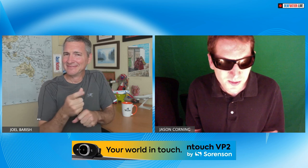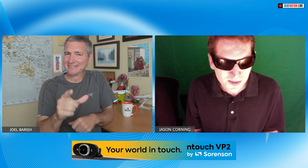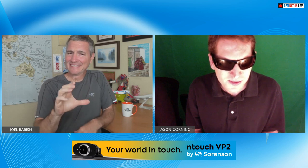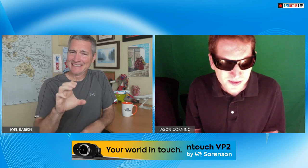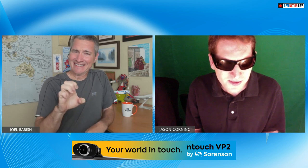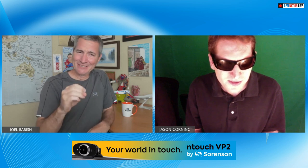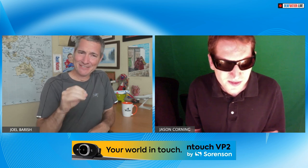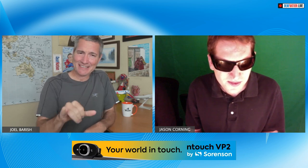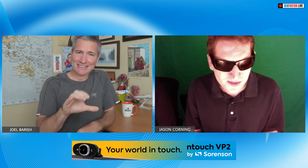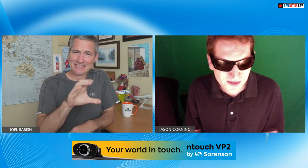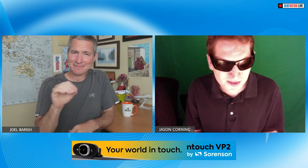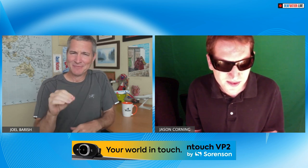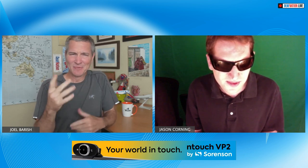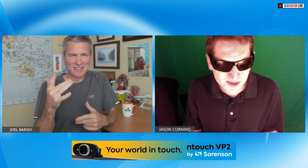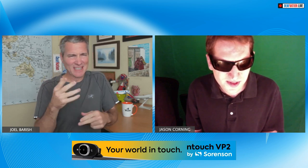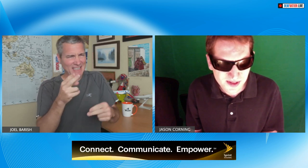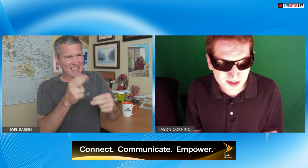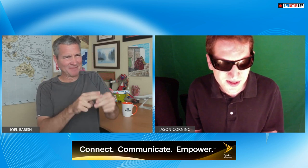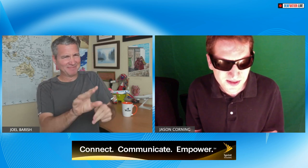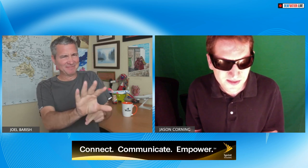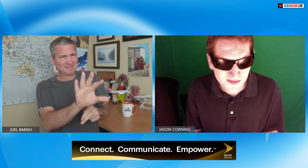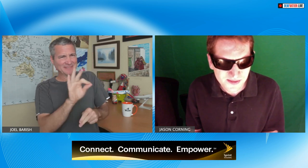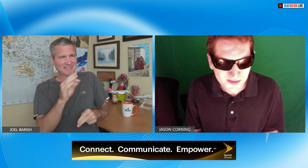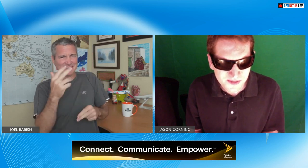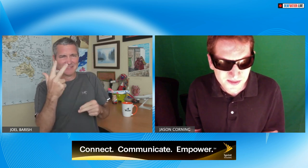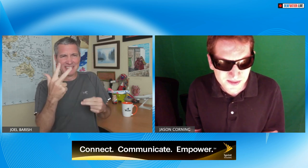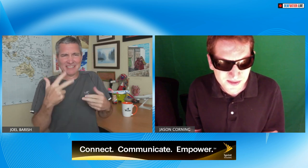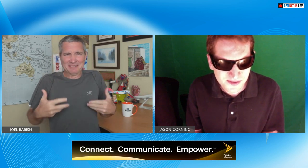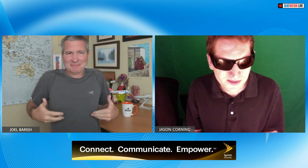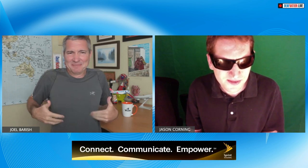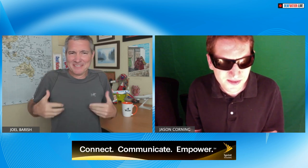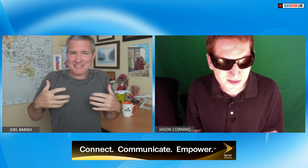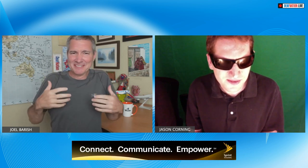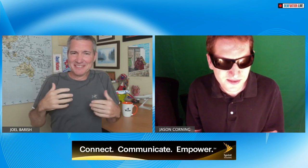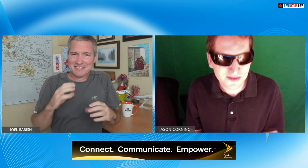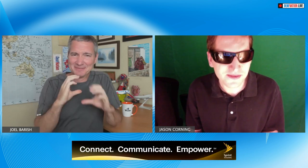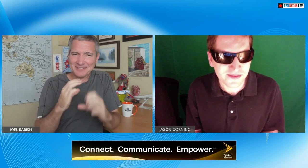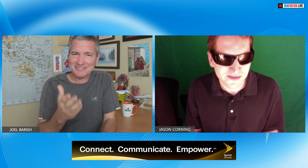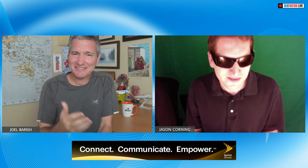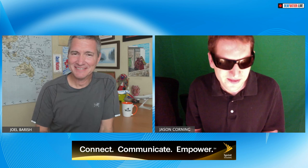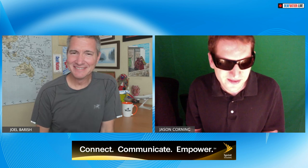Can you explain to me why you choose the name Three Monkeys Communication?